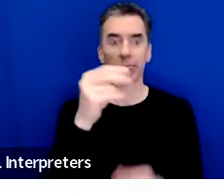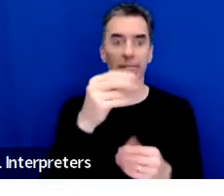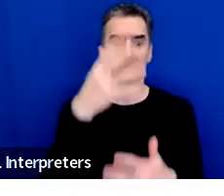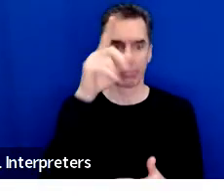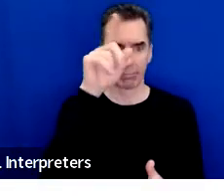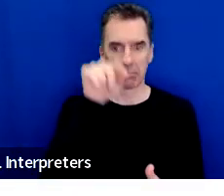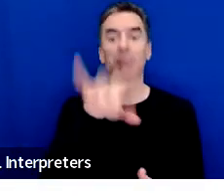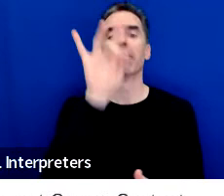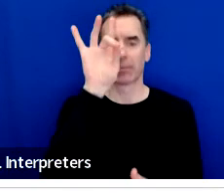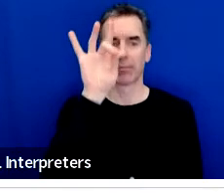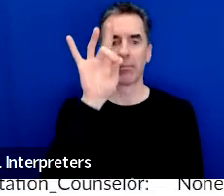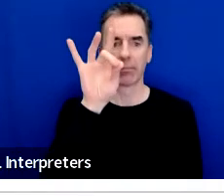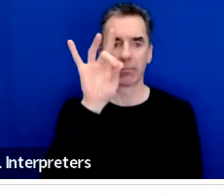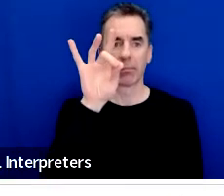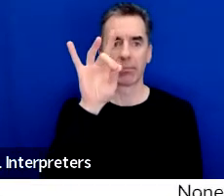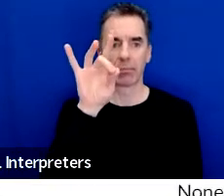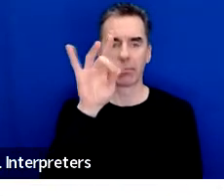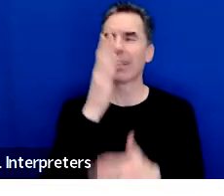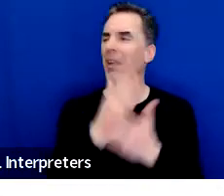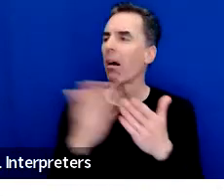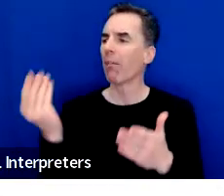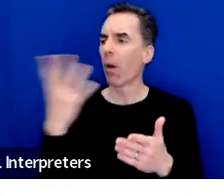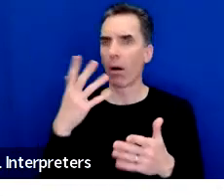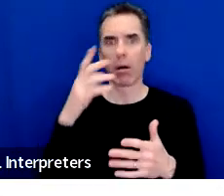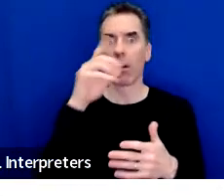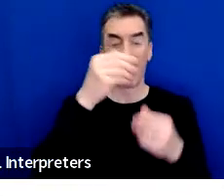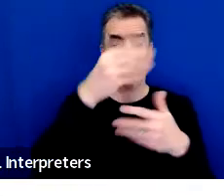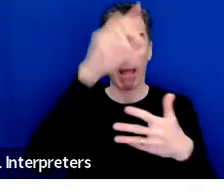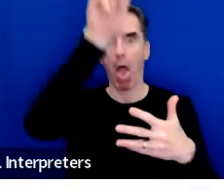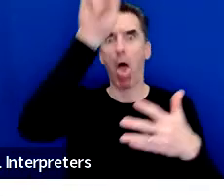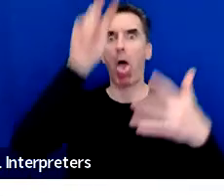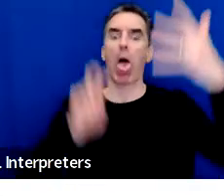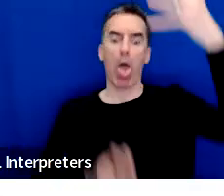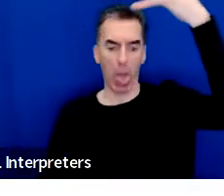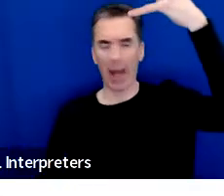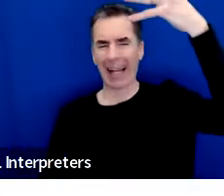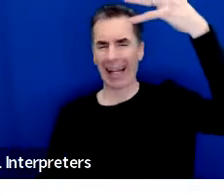I've heard from somebody it's way down at the bottom of this list. So go, you'll have to go look for it.